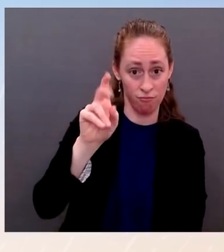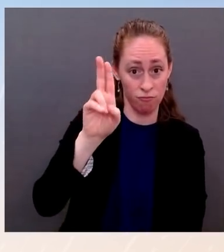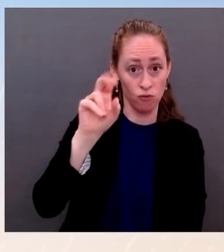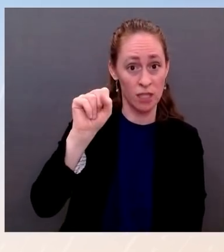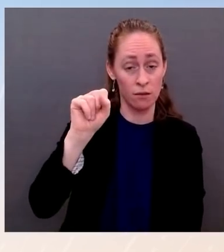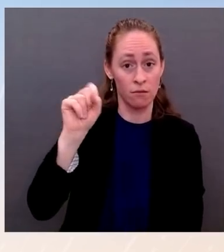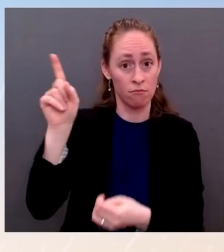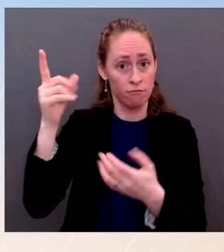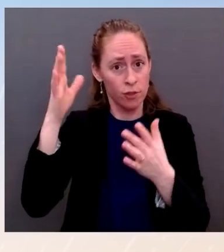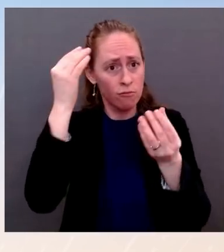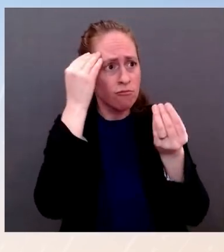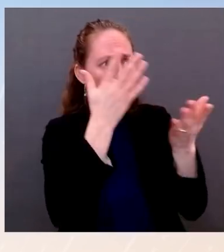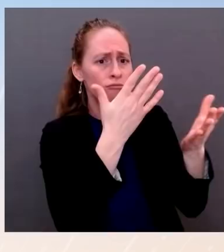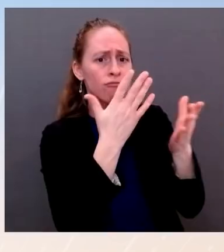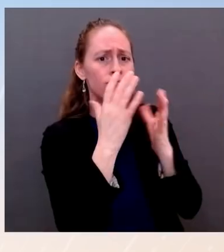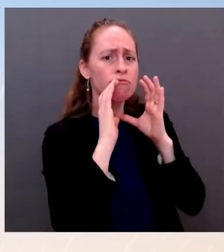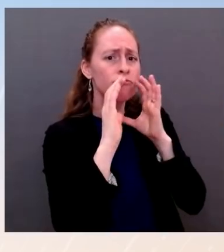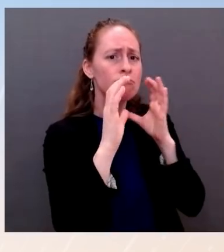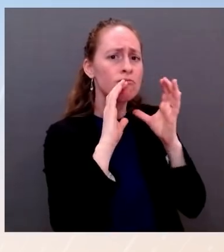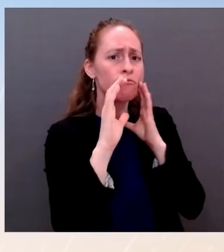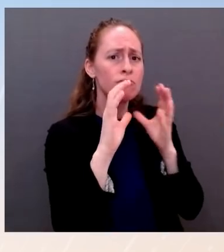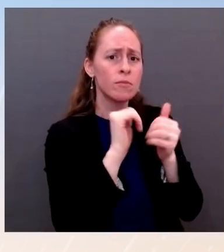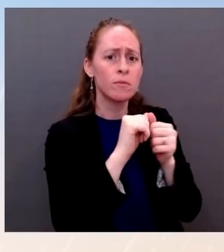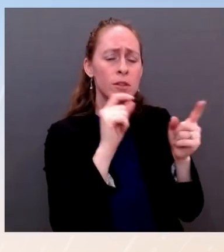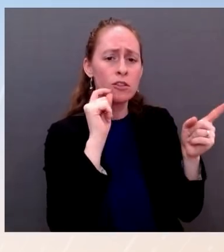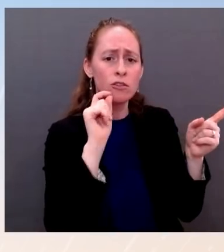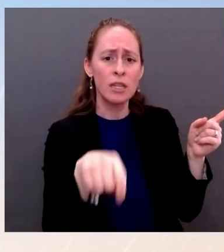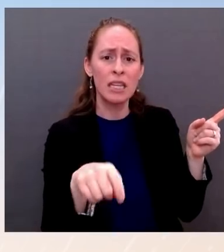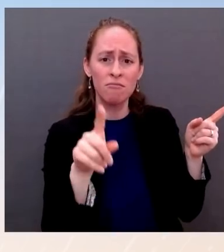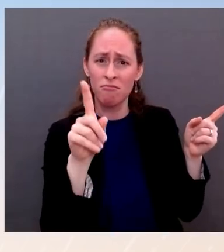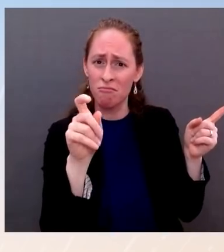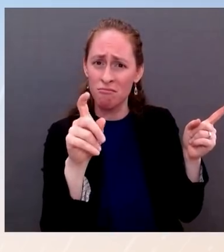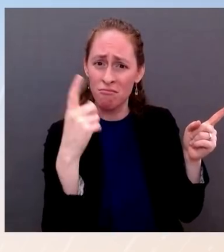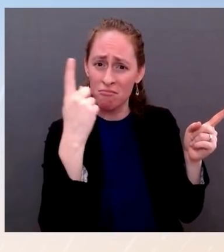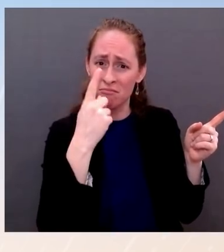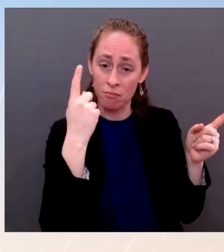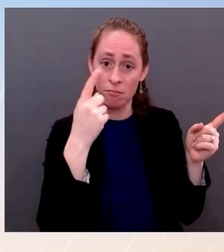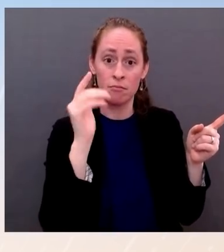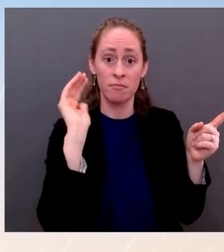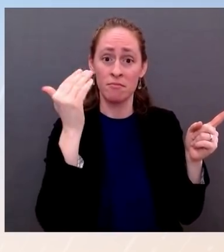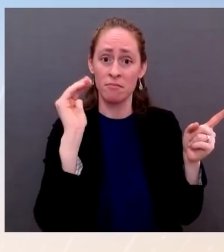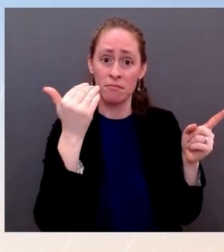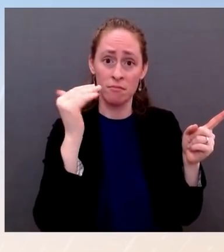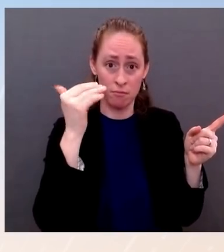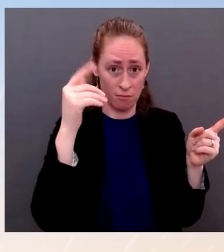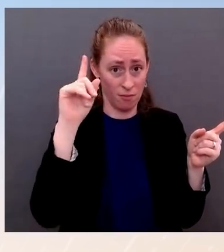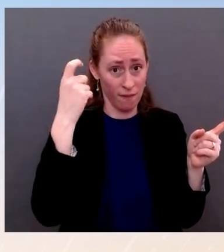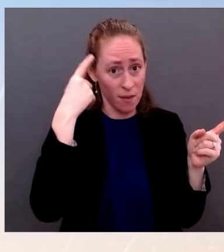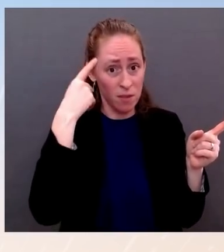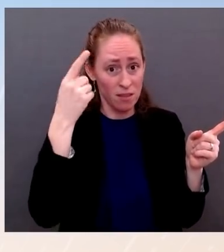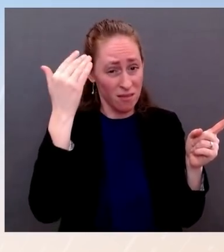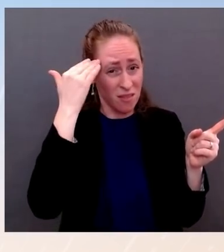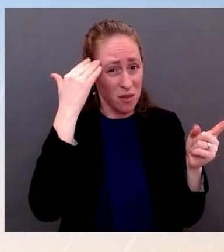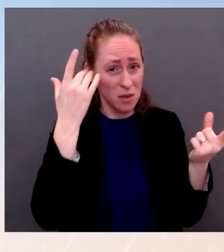is properly preparing its citizens for the possibility of a war? Because it seems like they keep downplaying it.